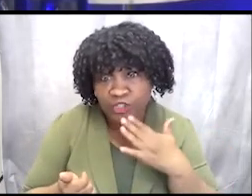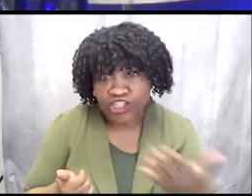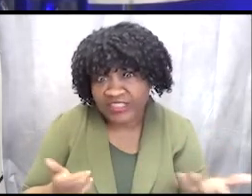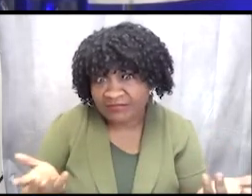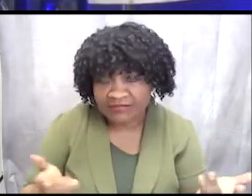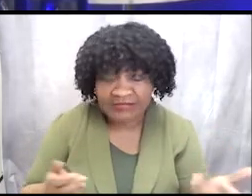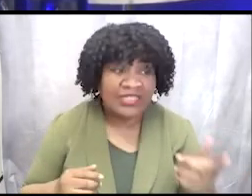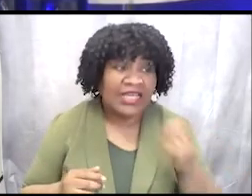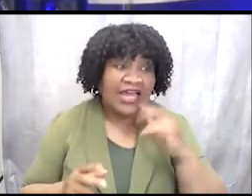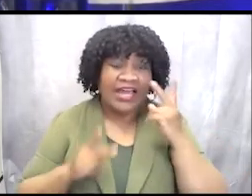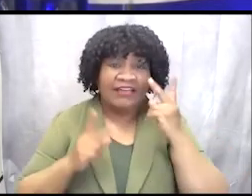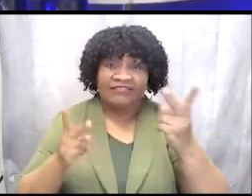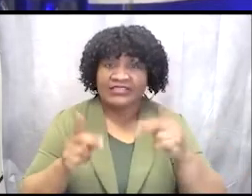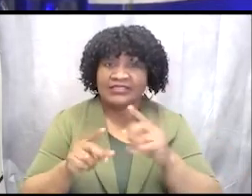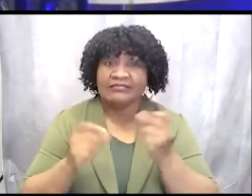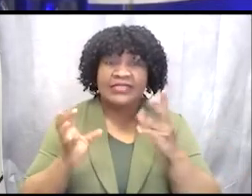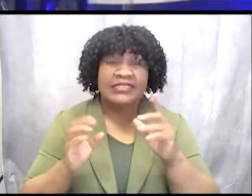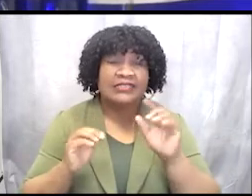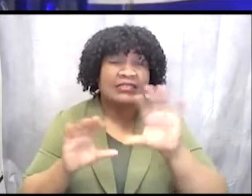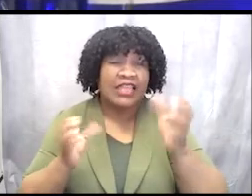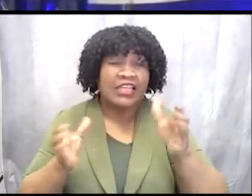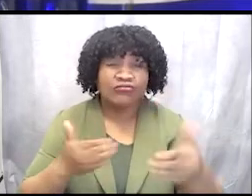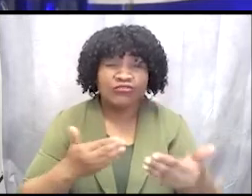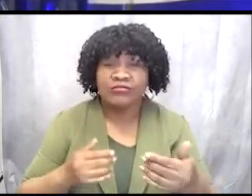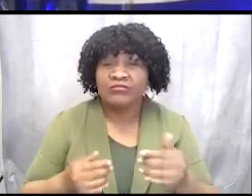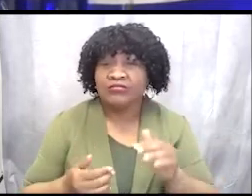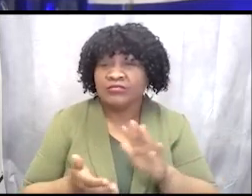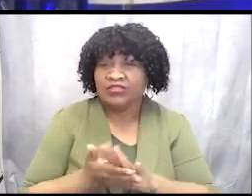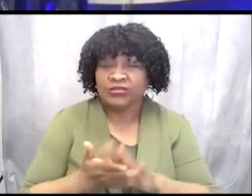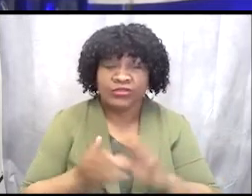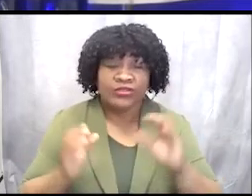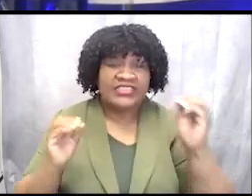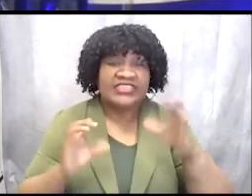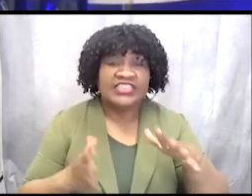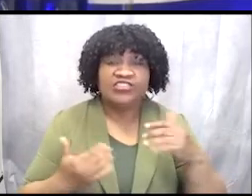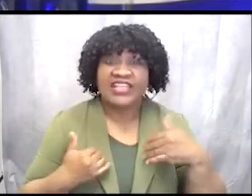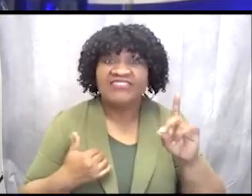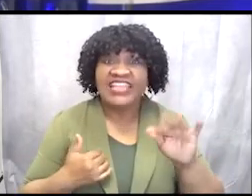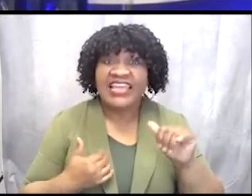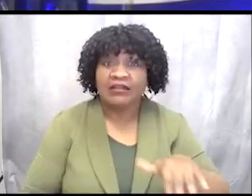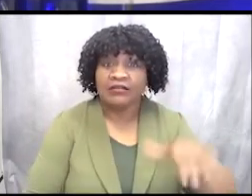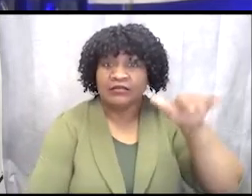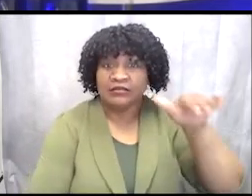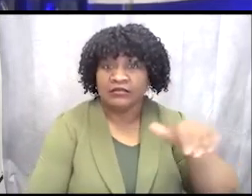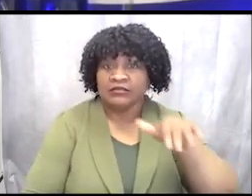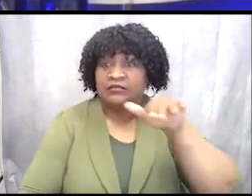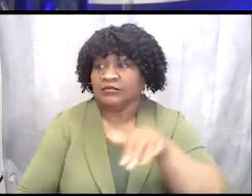I visit schools and classrooms and teachers have piles of data on their desk.